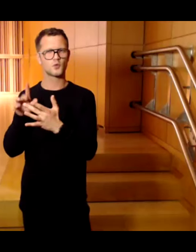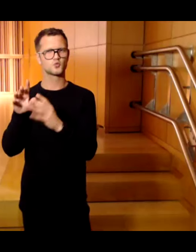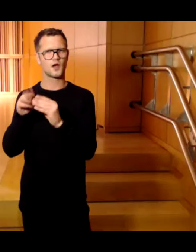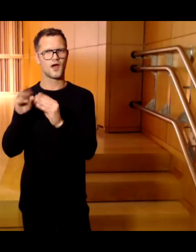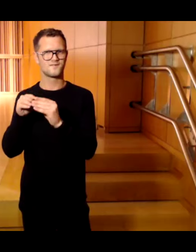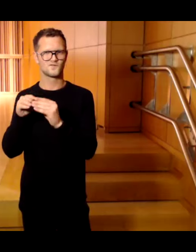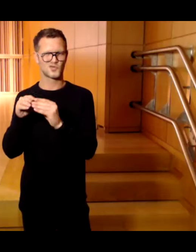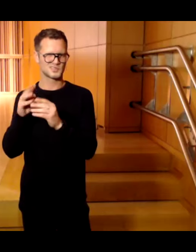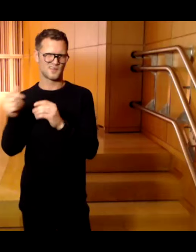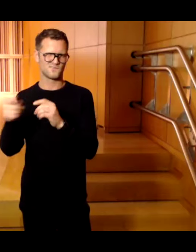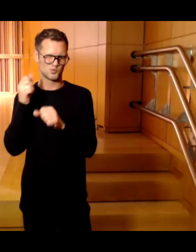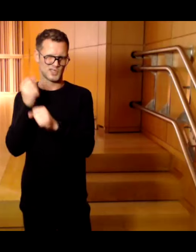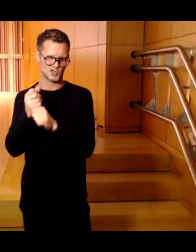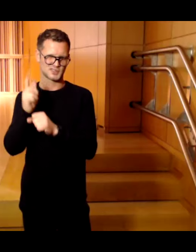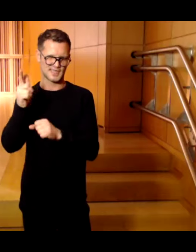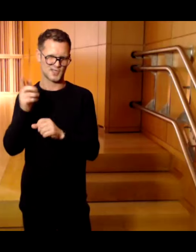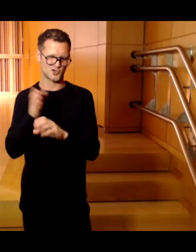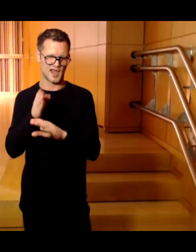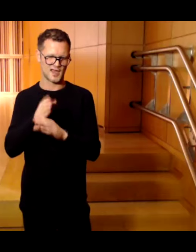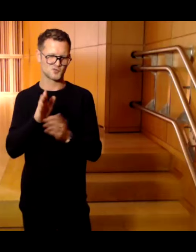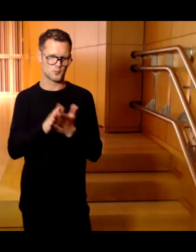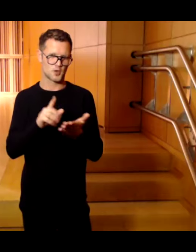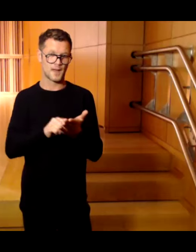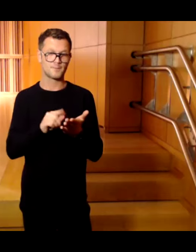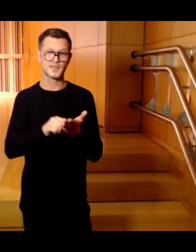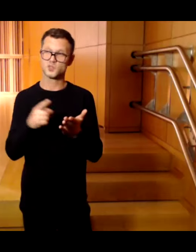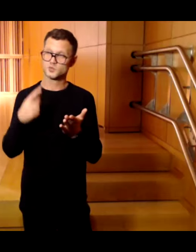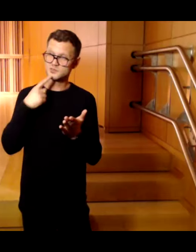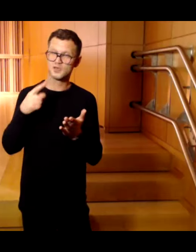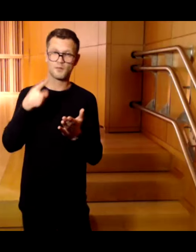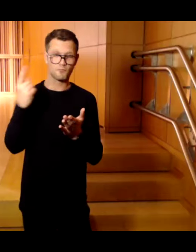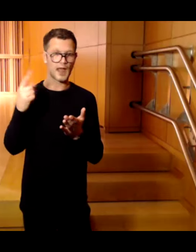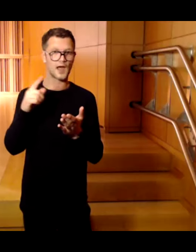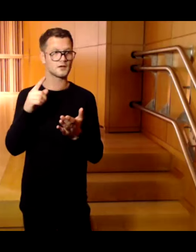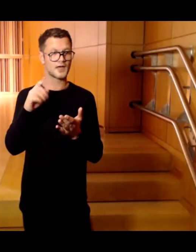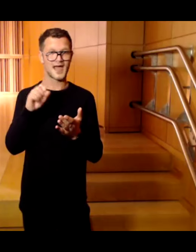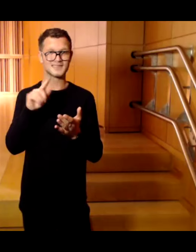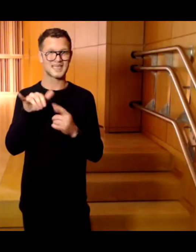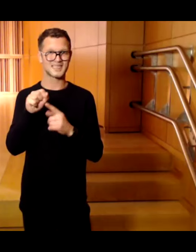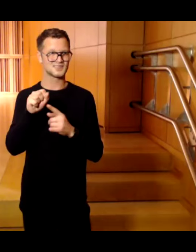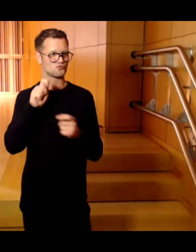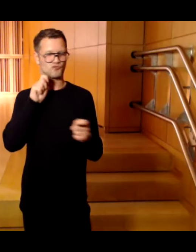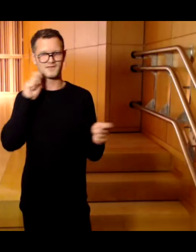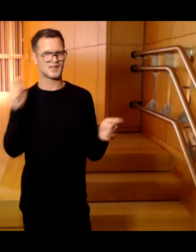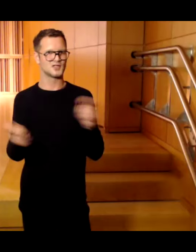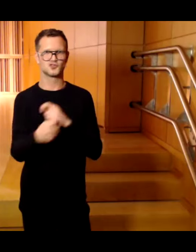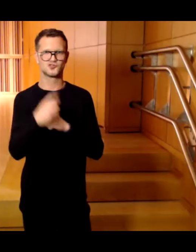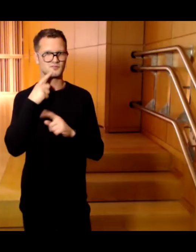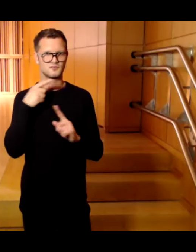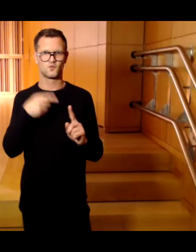published, How Black Gay Men Essays Had Proved to be a revelation for him, and utterly expanded his sense of possibility about.